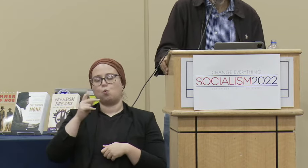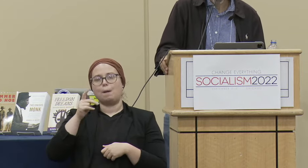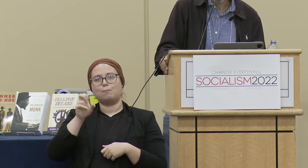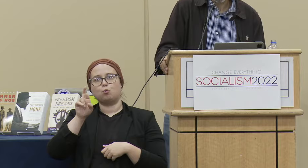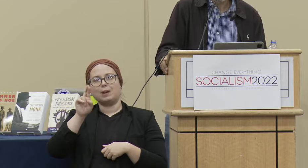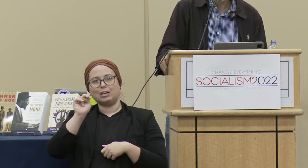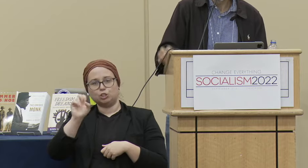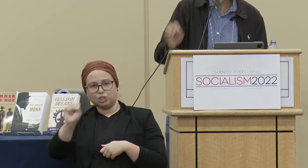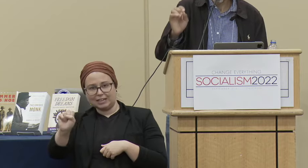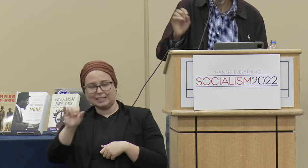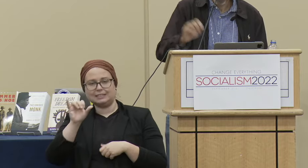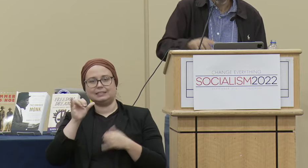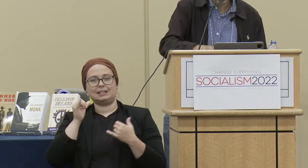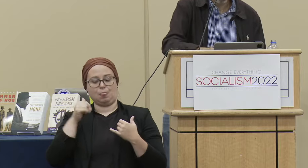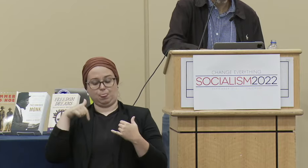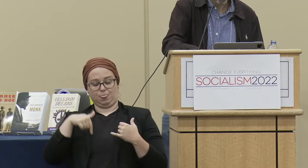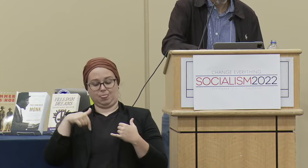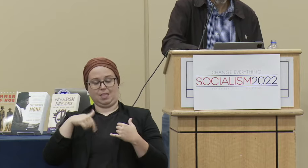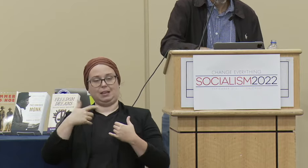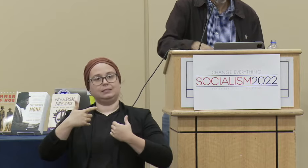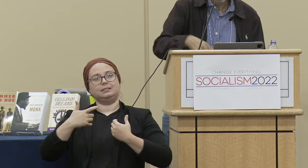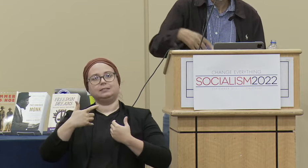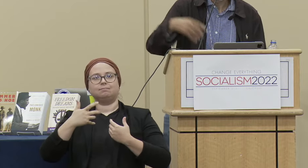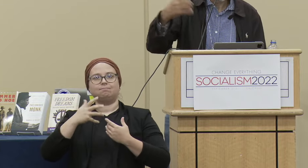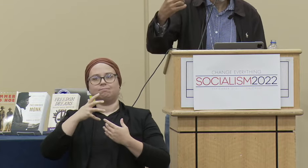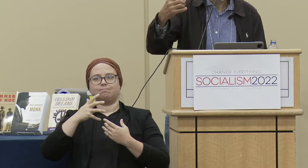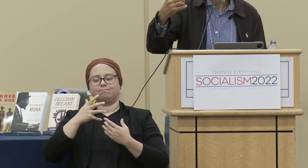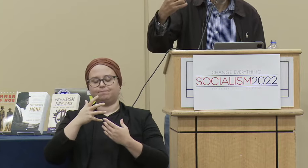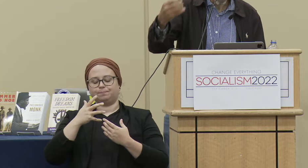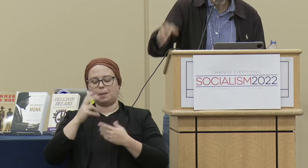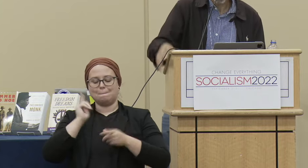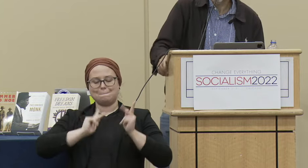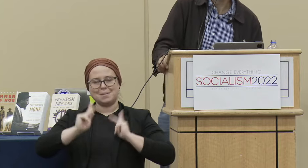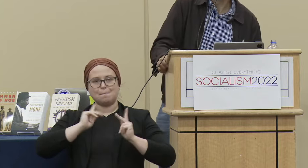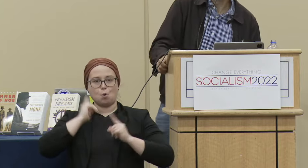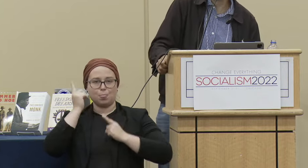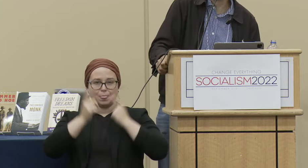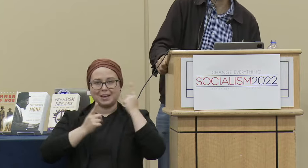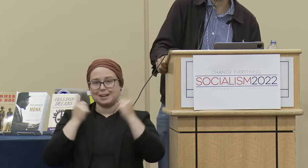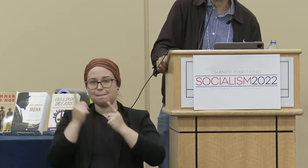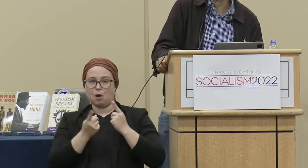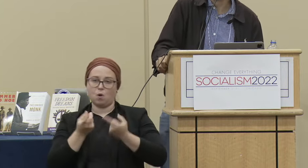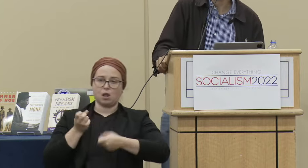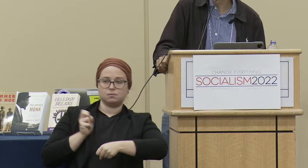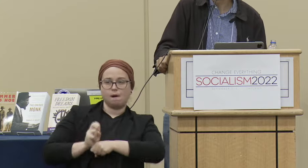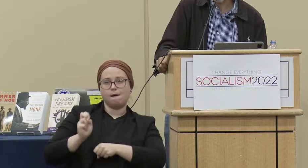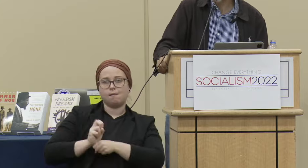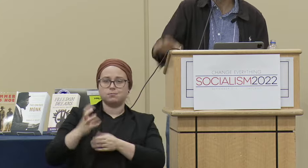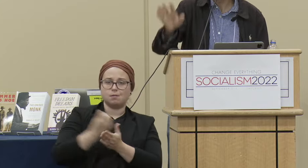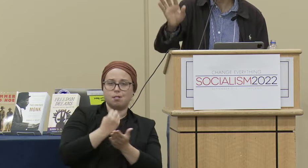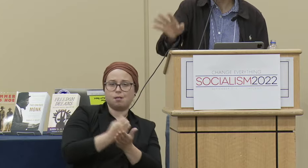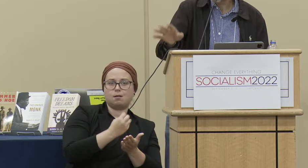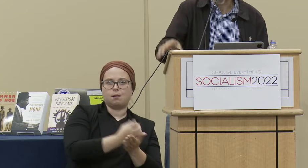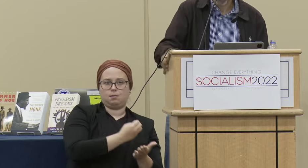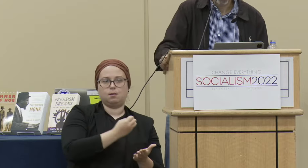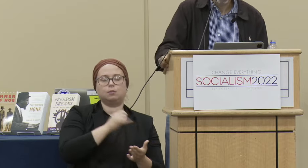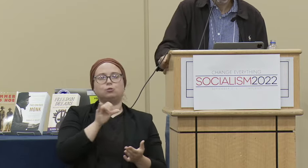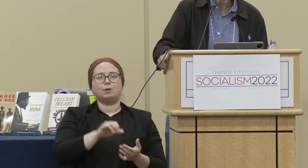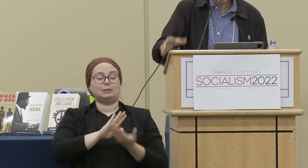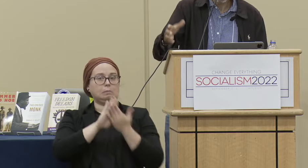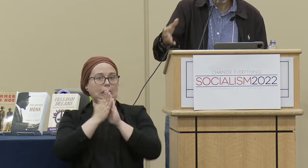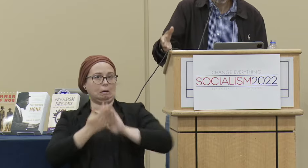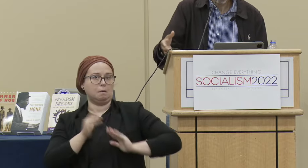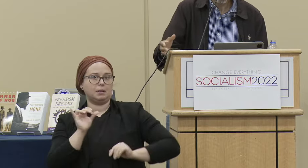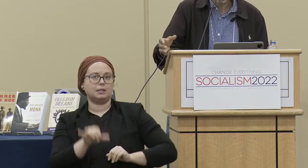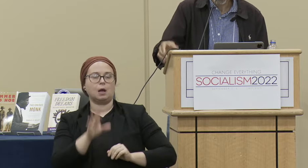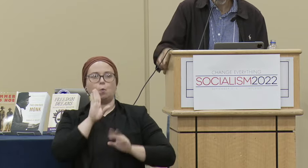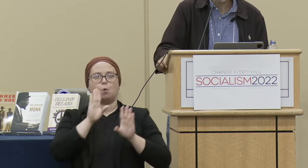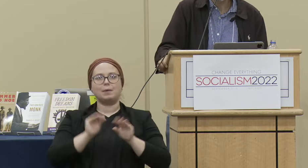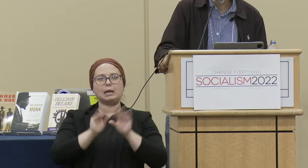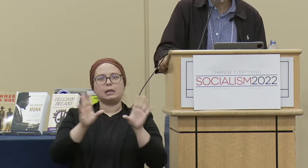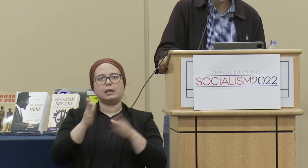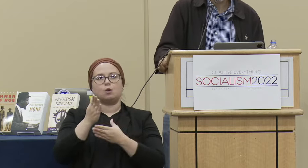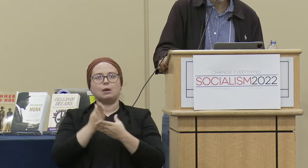. Reparations is regarded in this discourse as a hustle